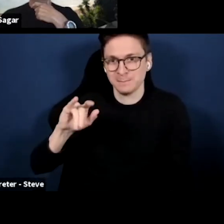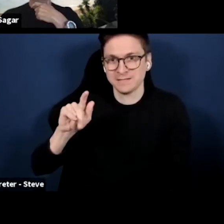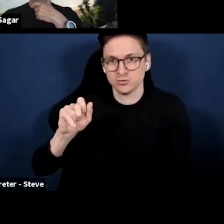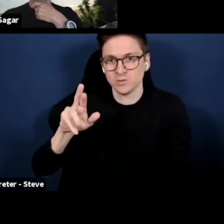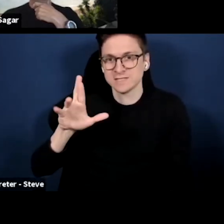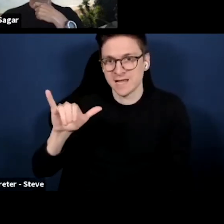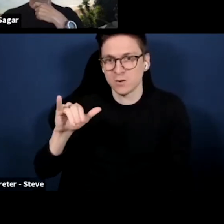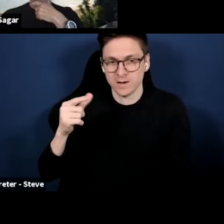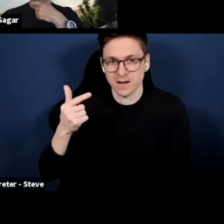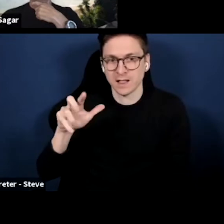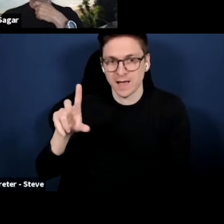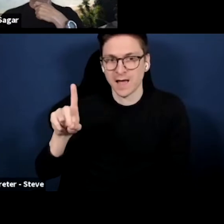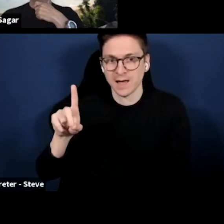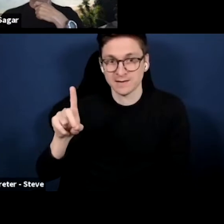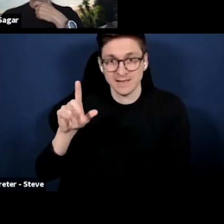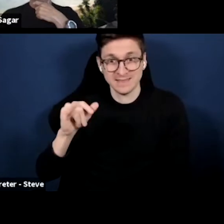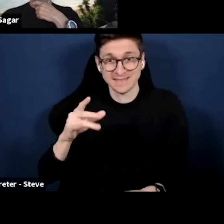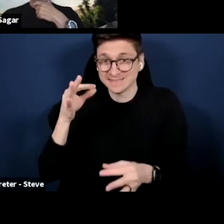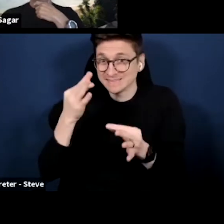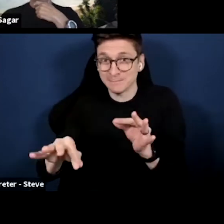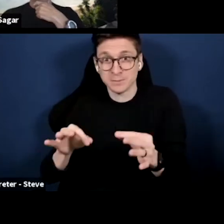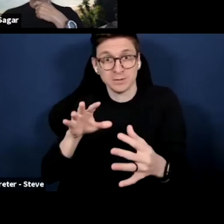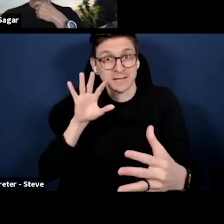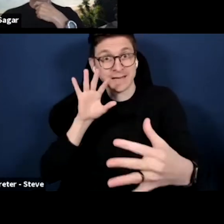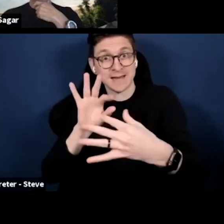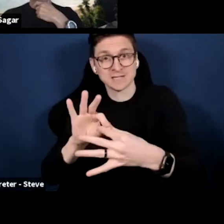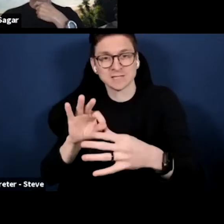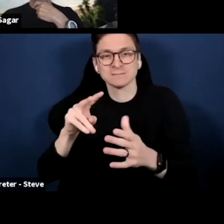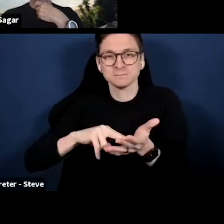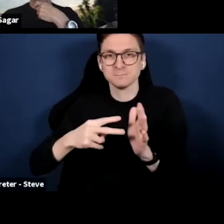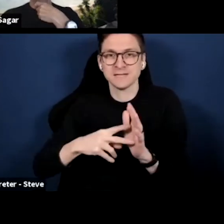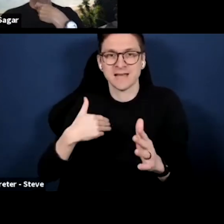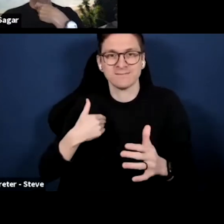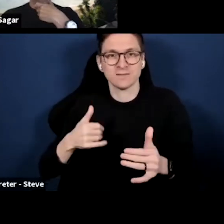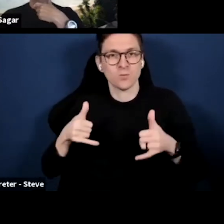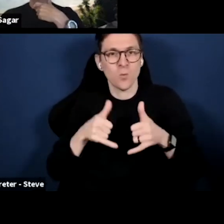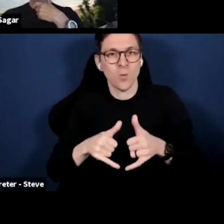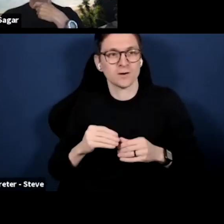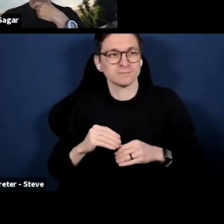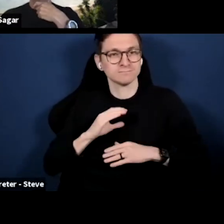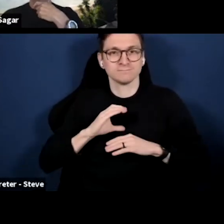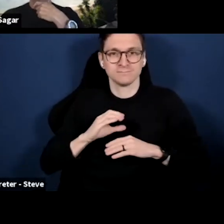connection means she's rewarded with oxytocin which makes her seek even more connection